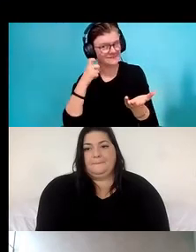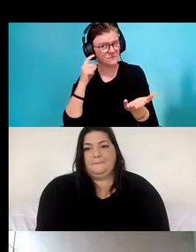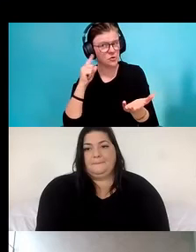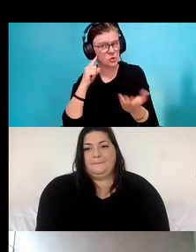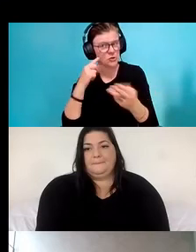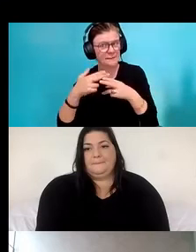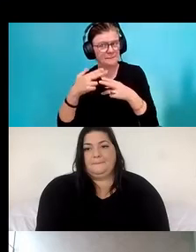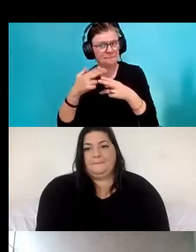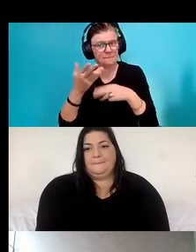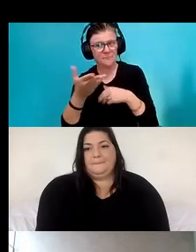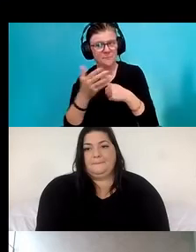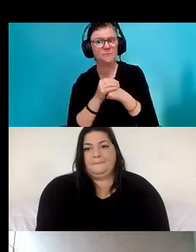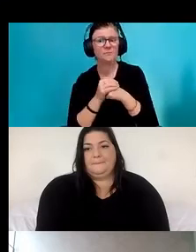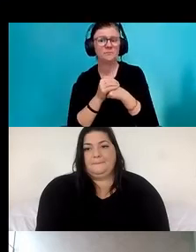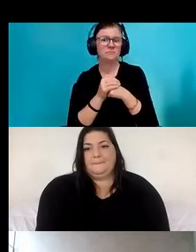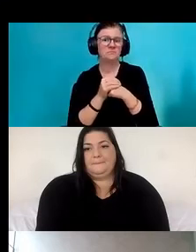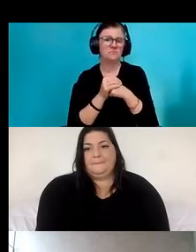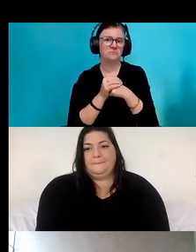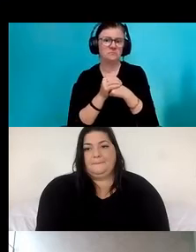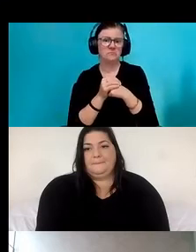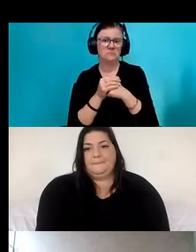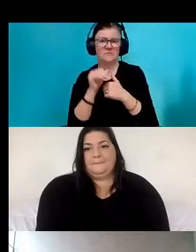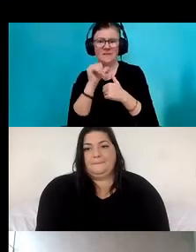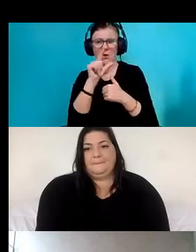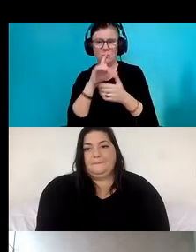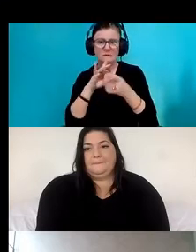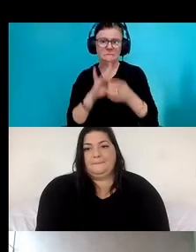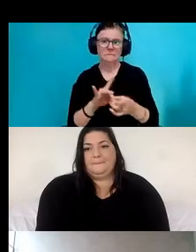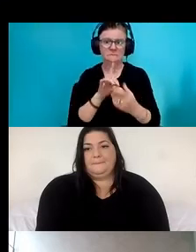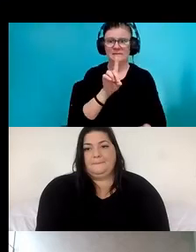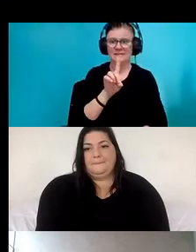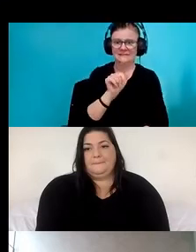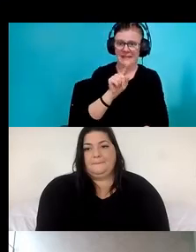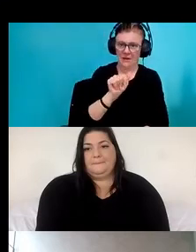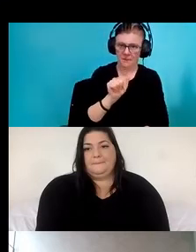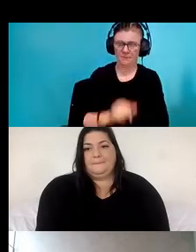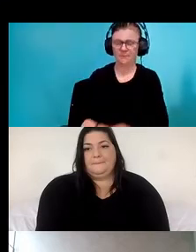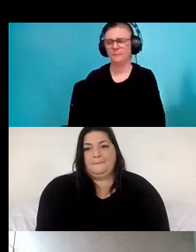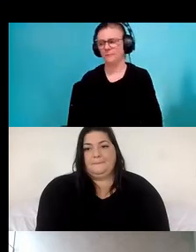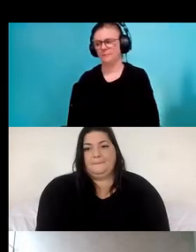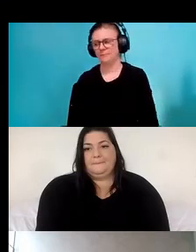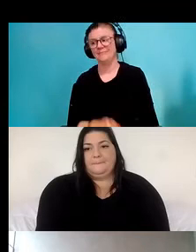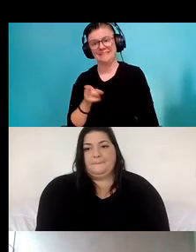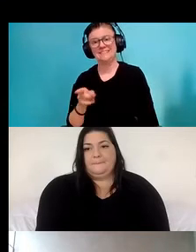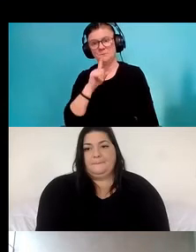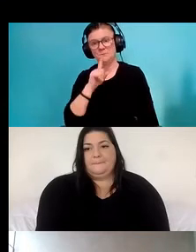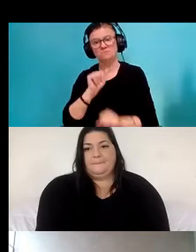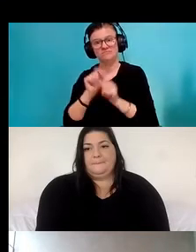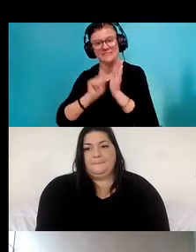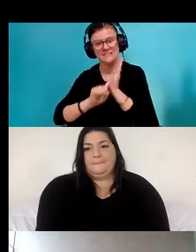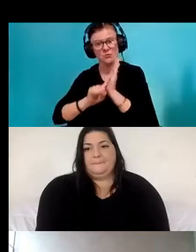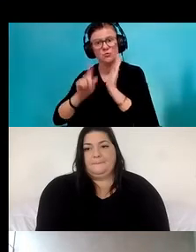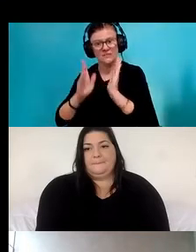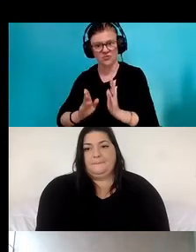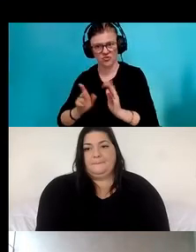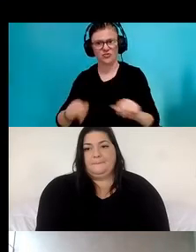but maybe don't immediately associate with data. But technically, she is a researcher, as well.